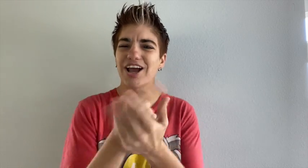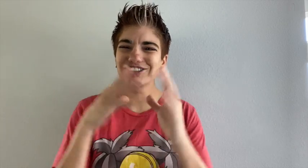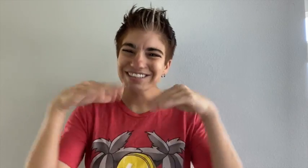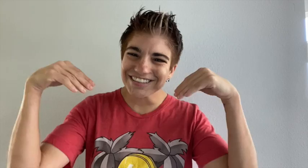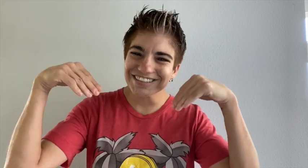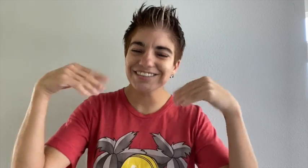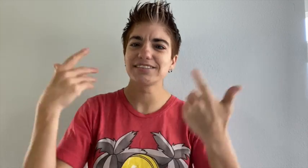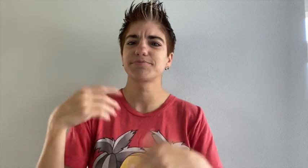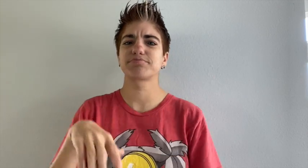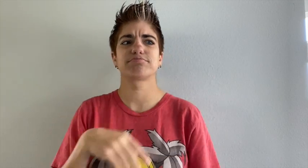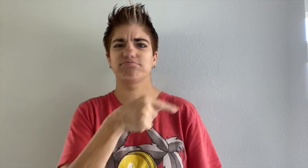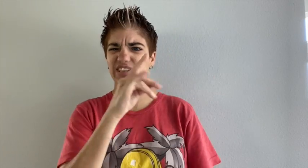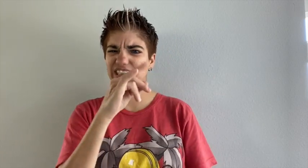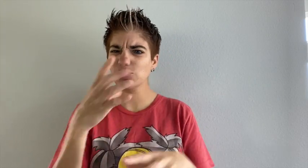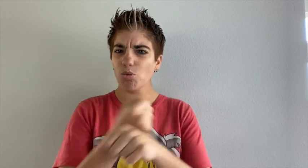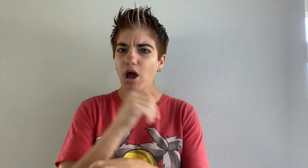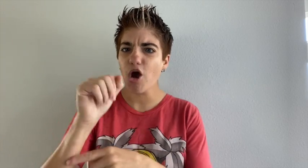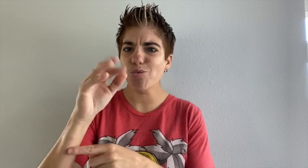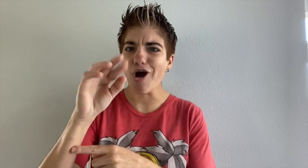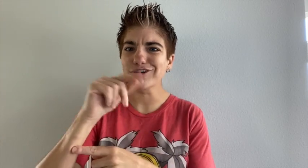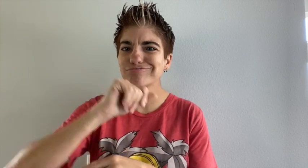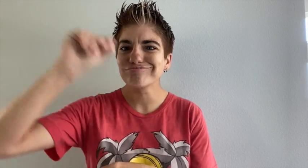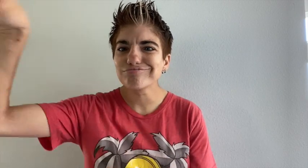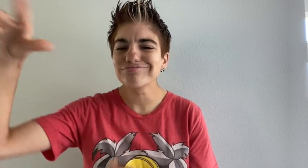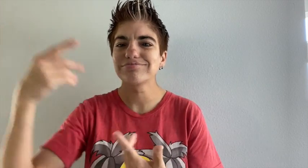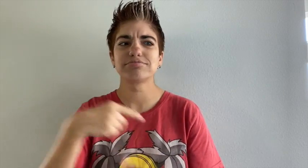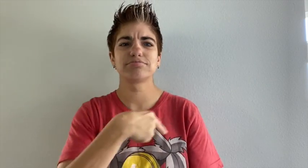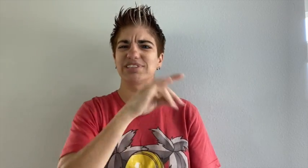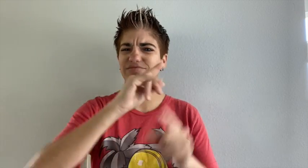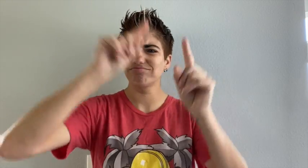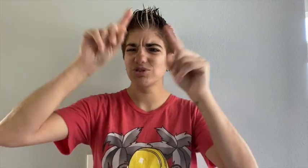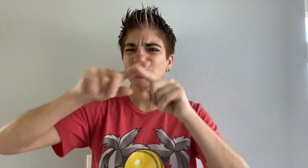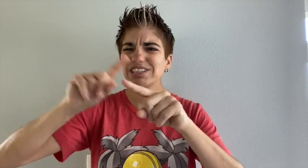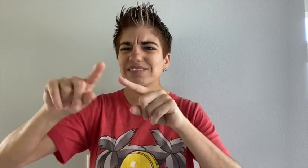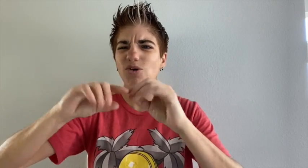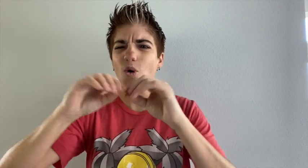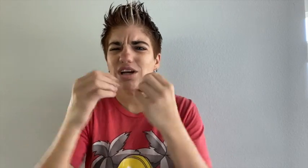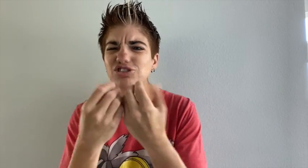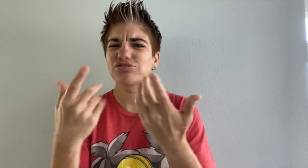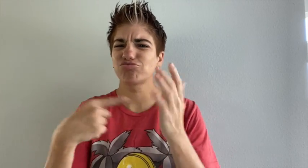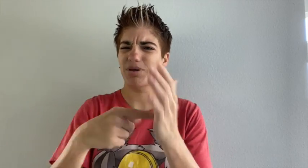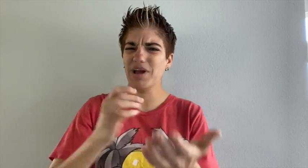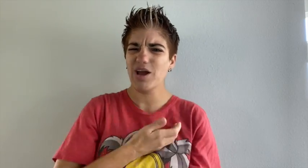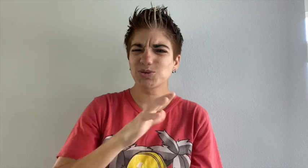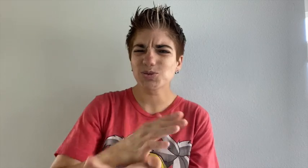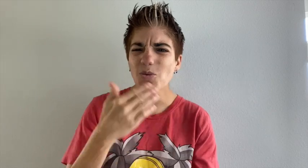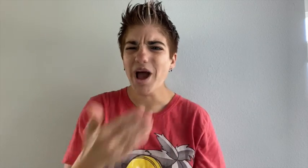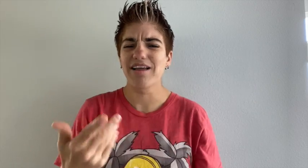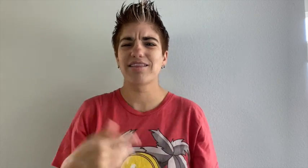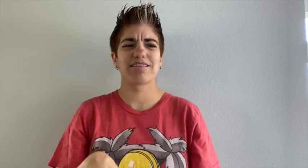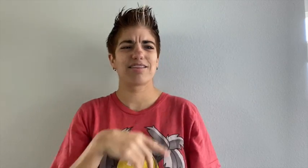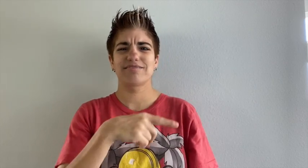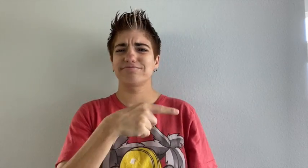do an outstanding job there. Engage with different organizations outside of our school and they represent our